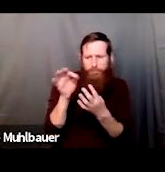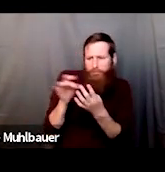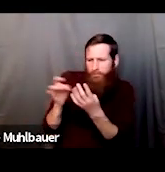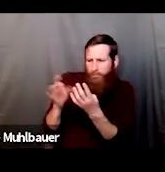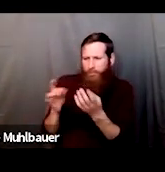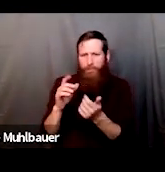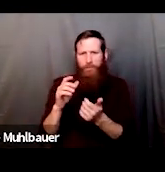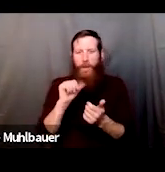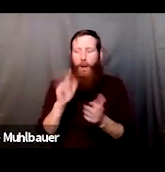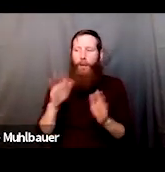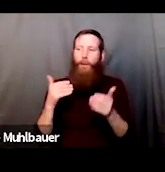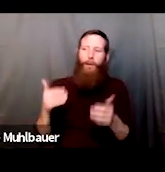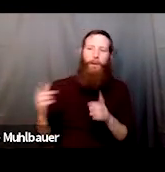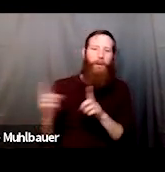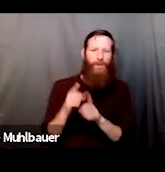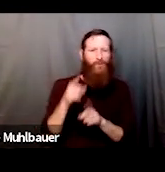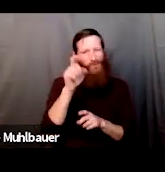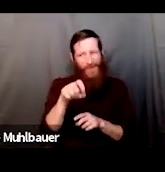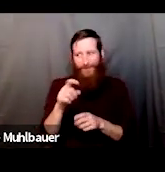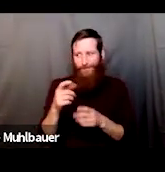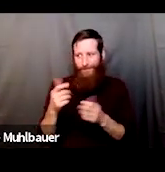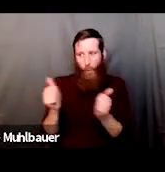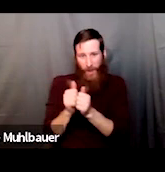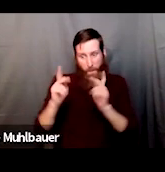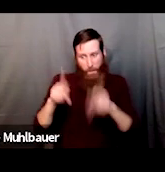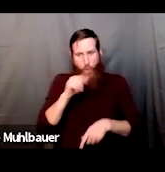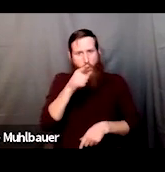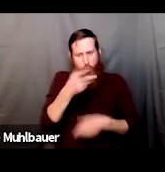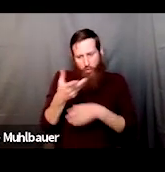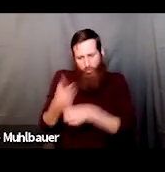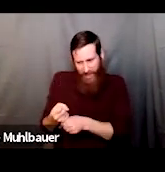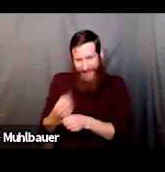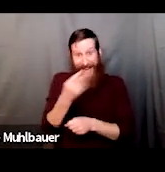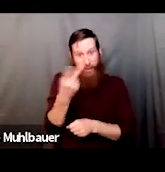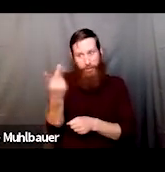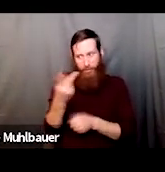you are with somebody that you trust, that will talk through the problem with you, and help make decisions that you can both agree